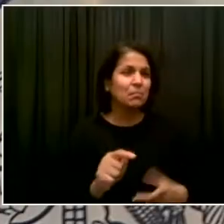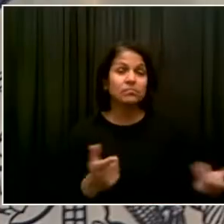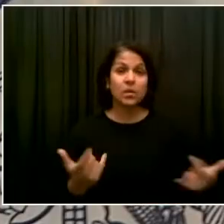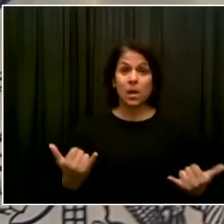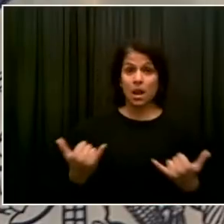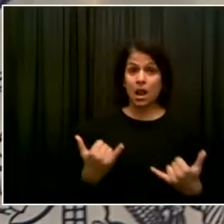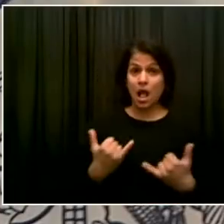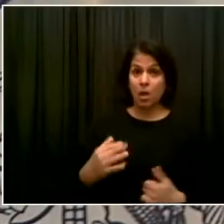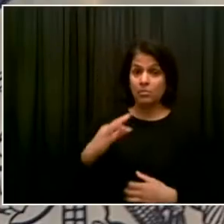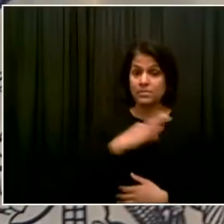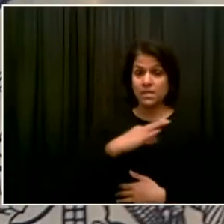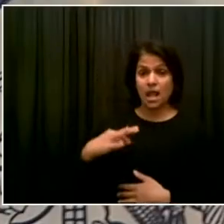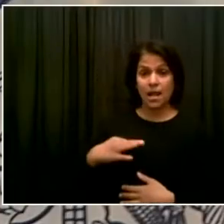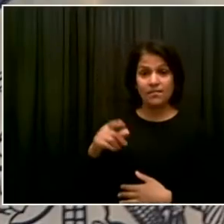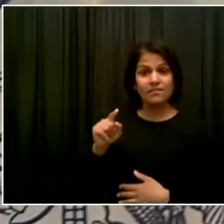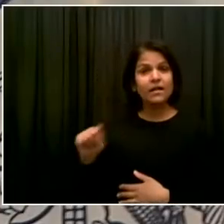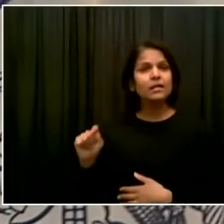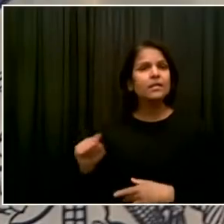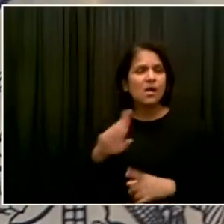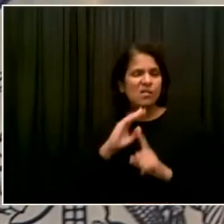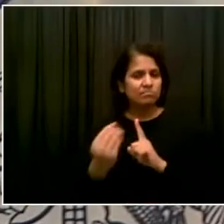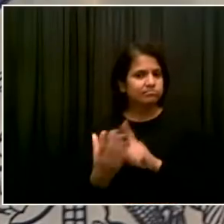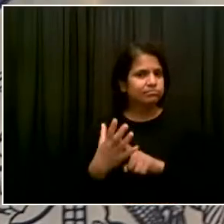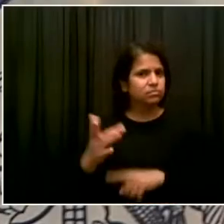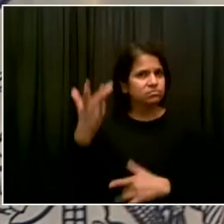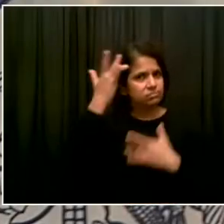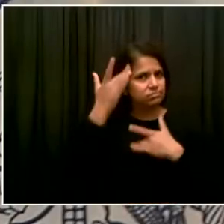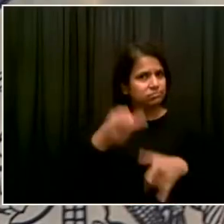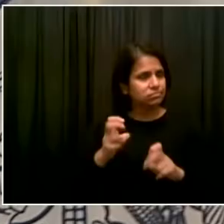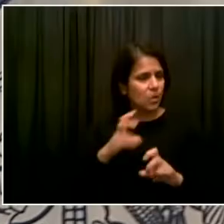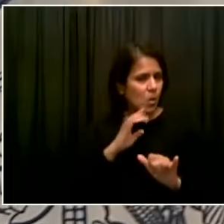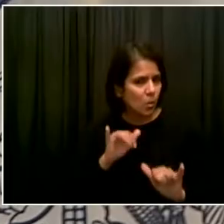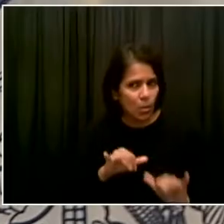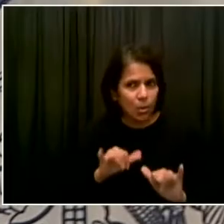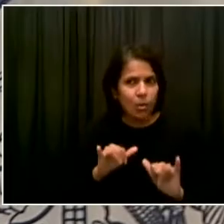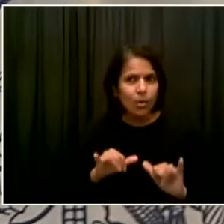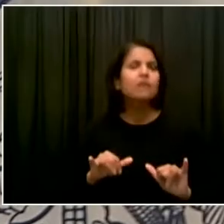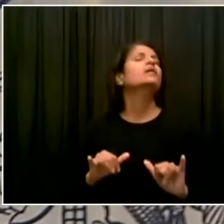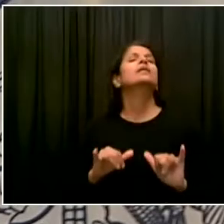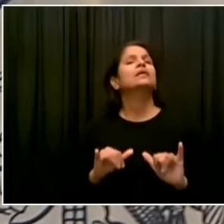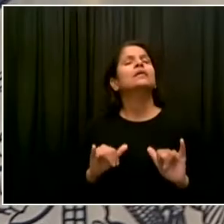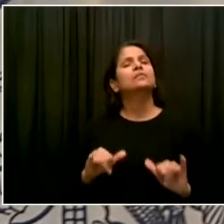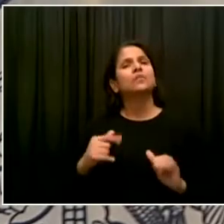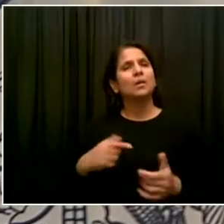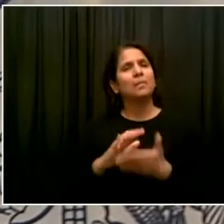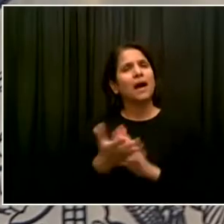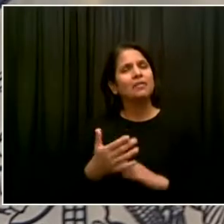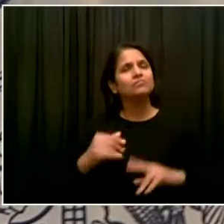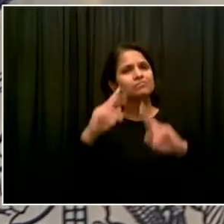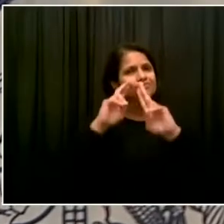AS MANY PEOPLE ON VENTILATORS BUT STAFFING IS A REAL ISSUE. ANNUAL HAVE PEOPLE OUT SICK FORBR IEF PERIODS OF TIME WITH ICOMRO. N WE HAVRE UN THE